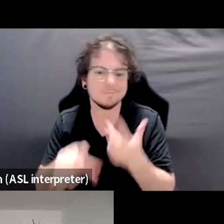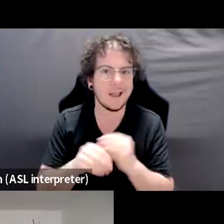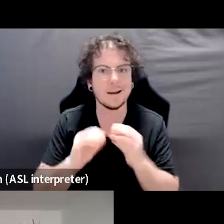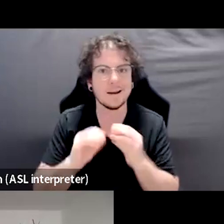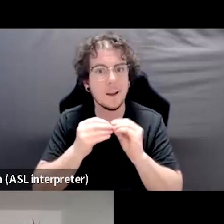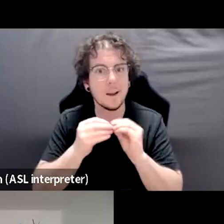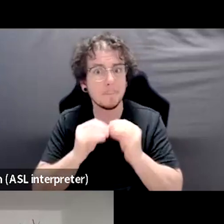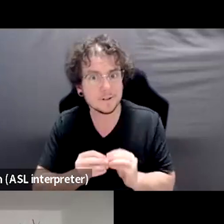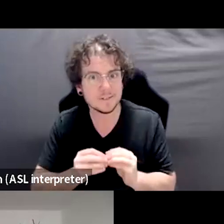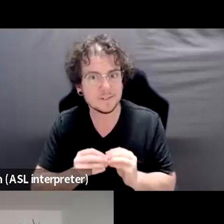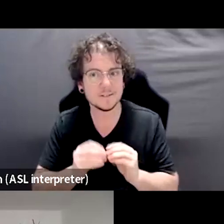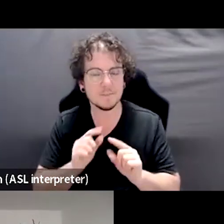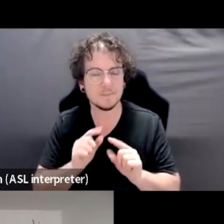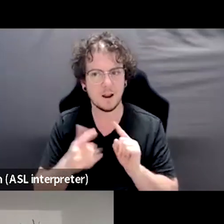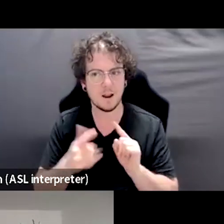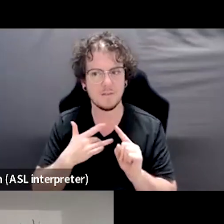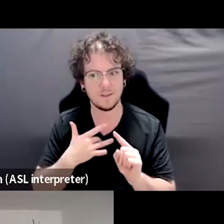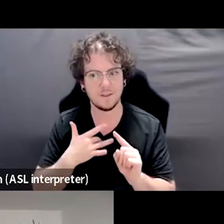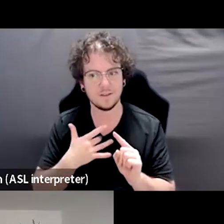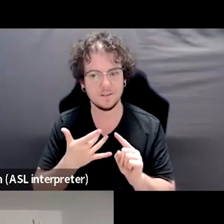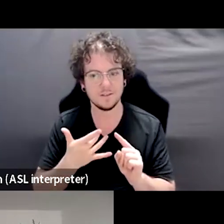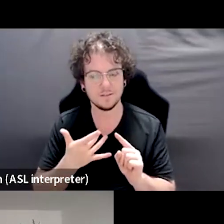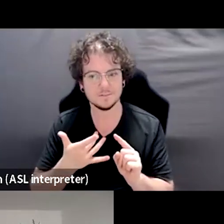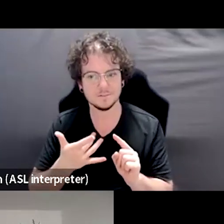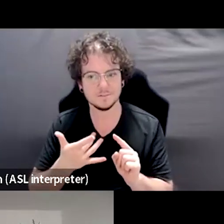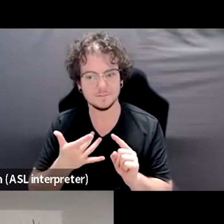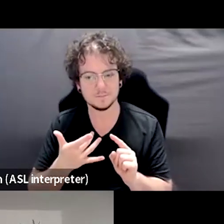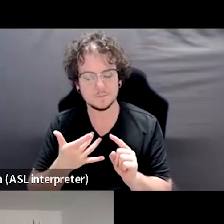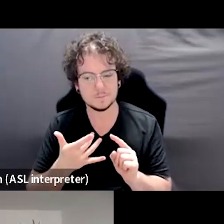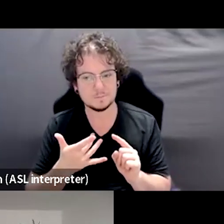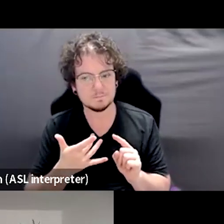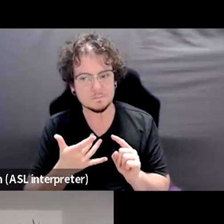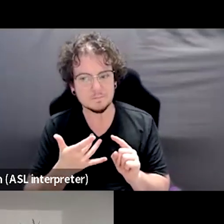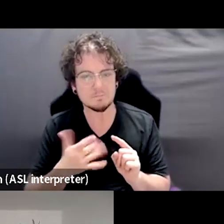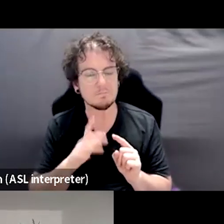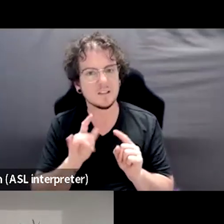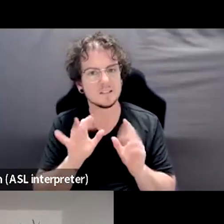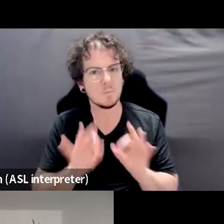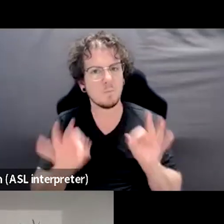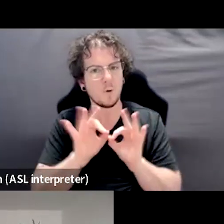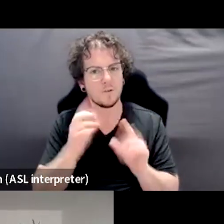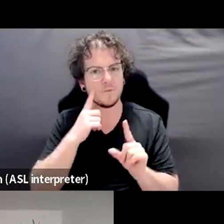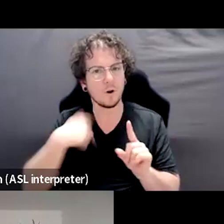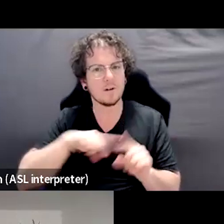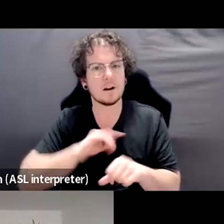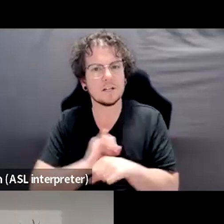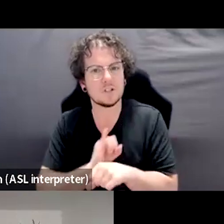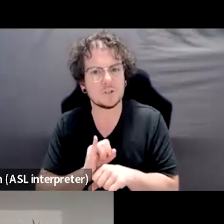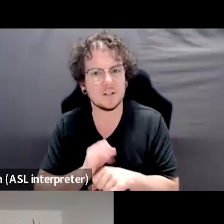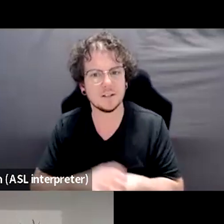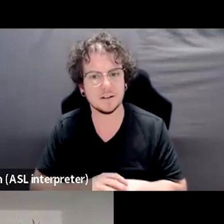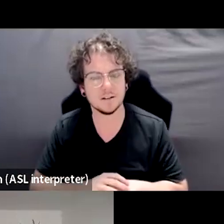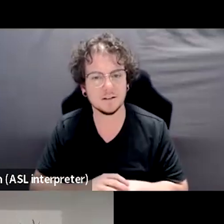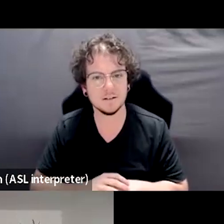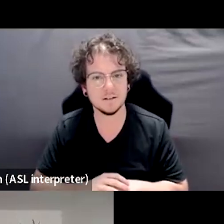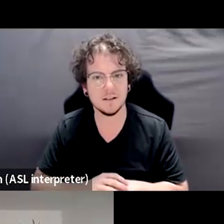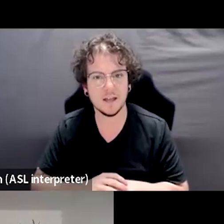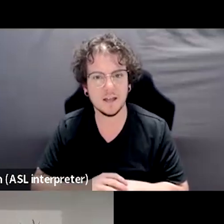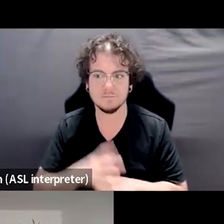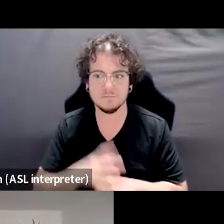I think are markers of our industry. And, of course, the great creative work. But